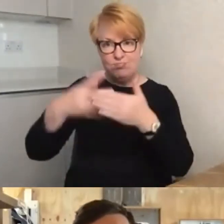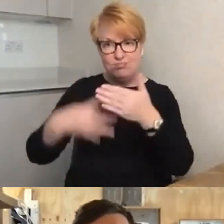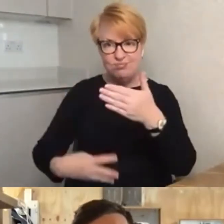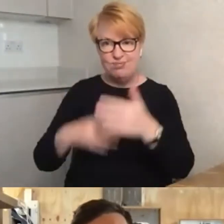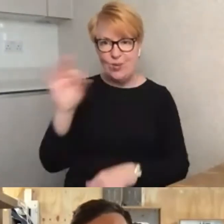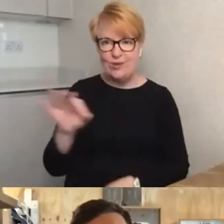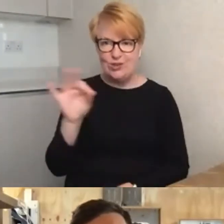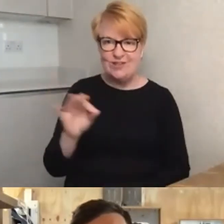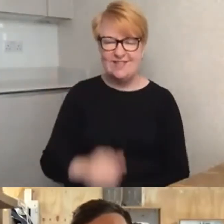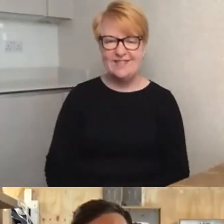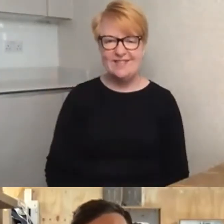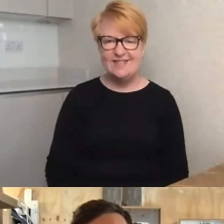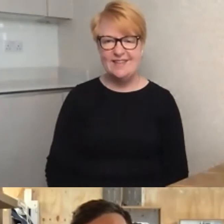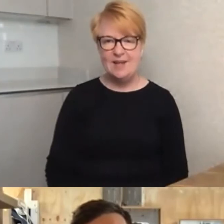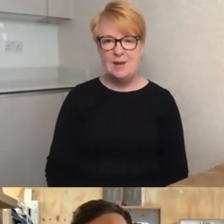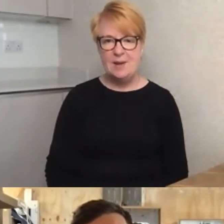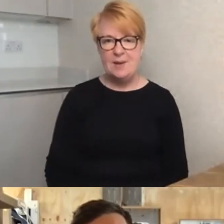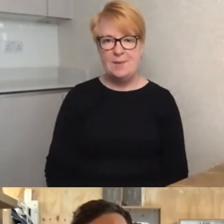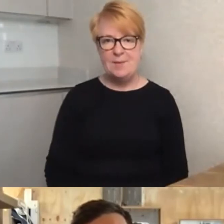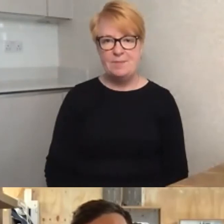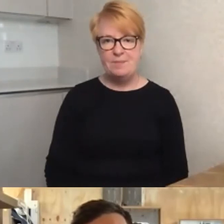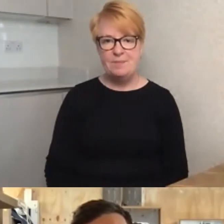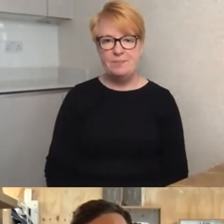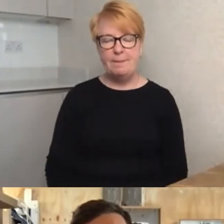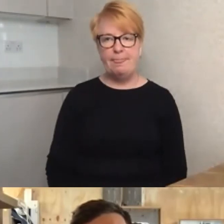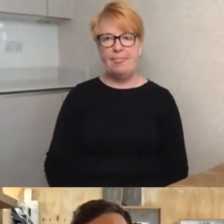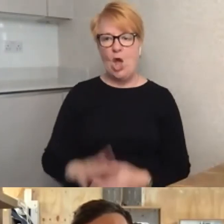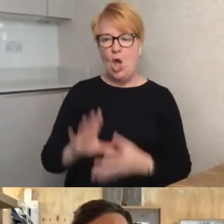This is for both of you how to create reciprocal relationships with the people you work with,